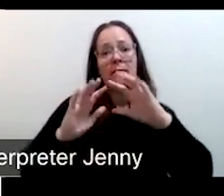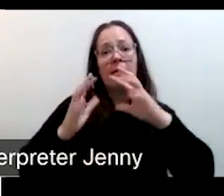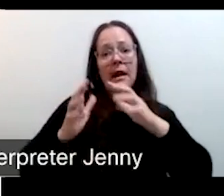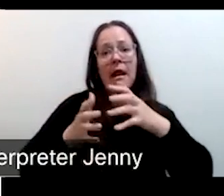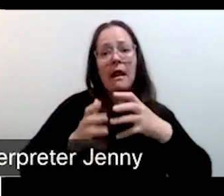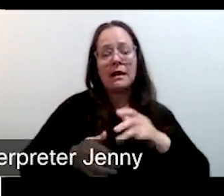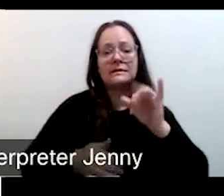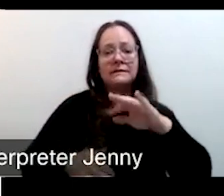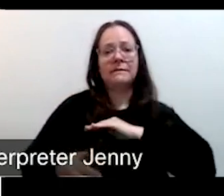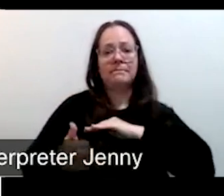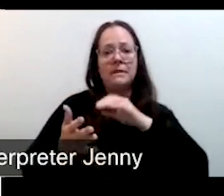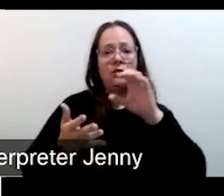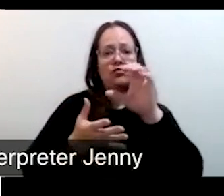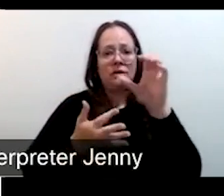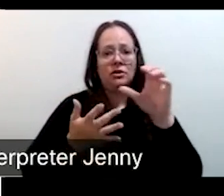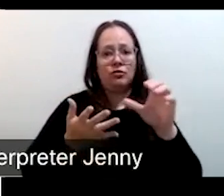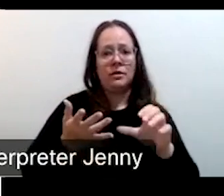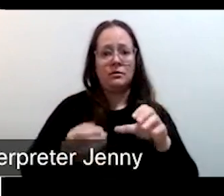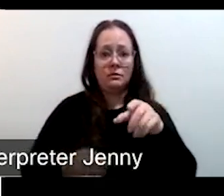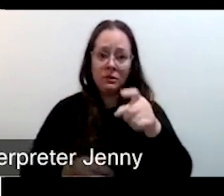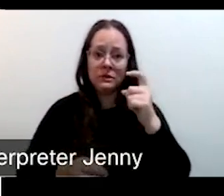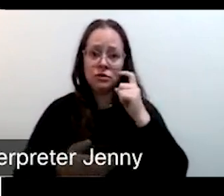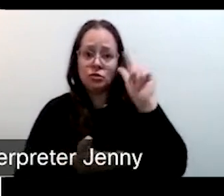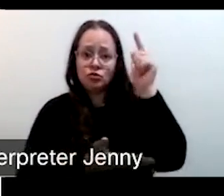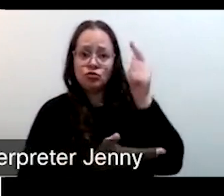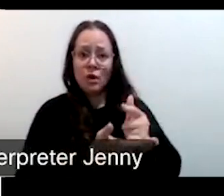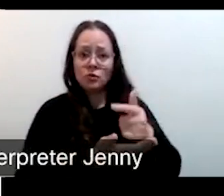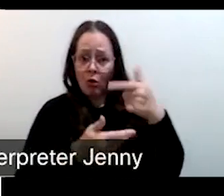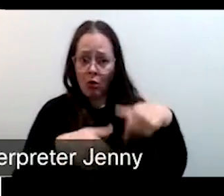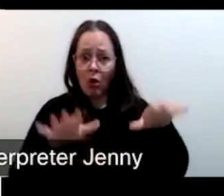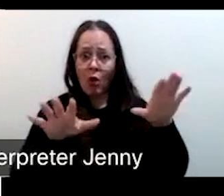If you have recently graduated and received your degree within the last two and a half